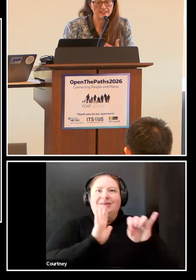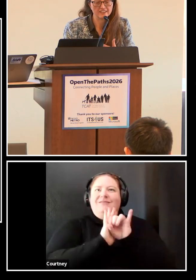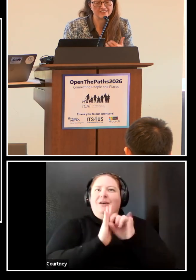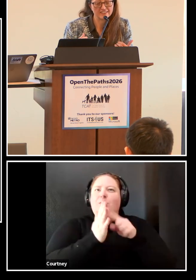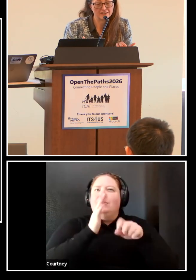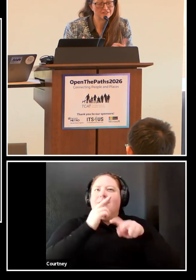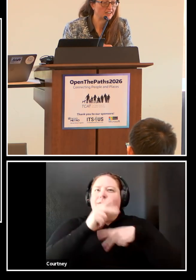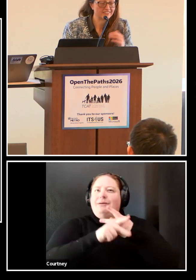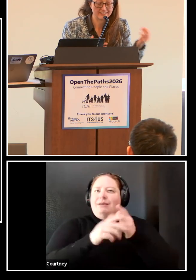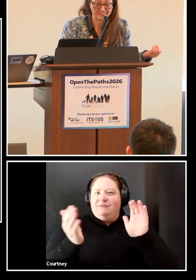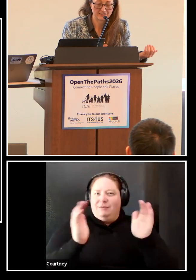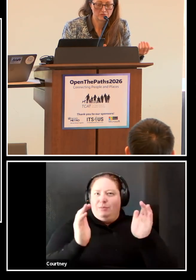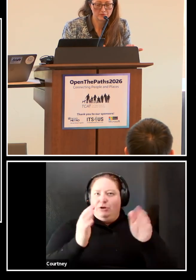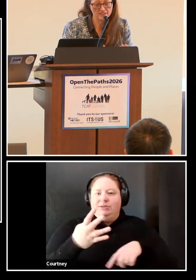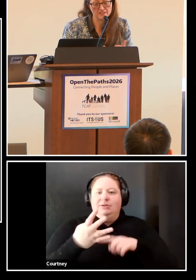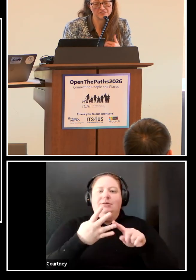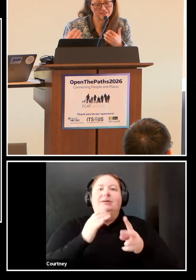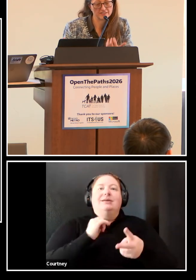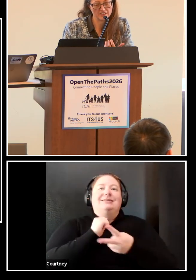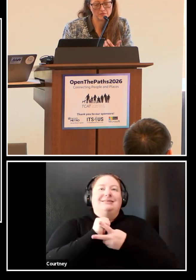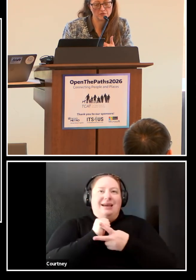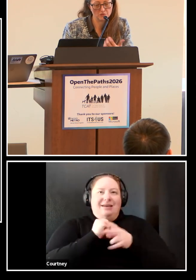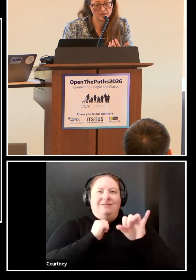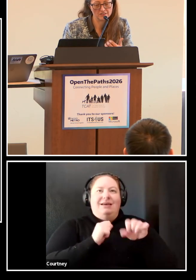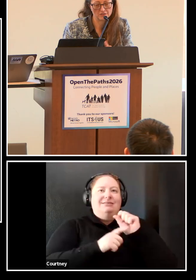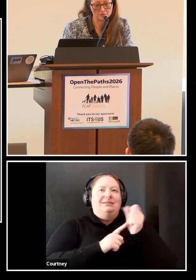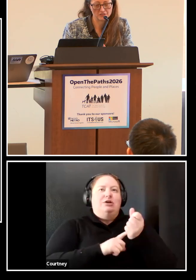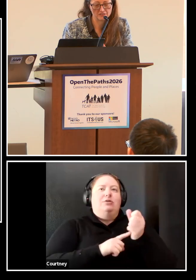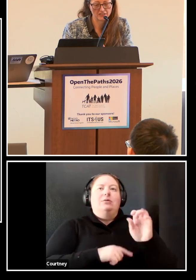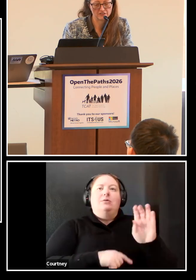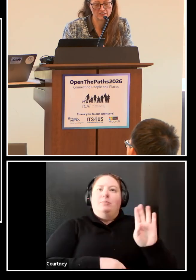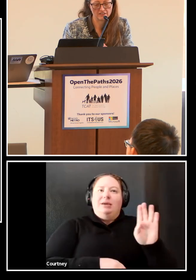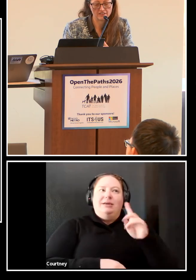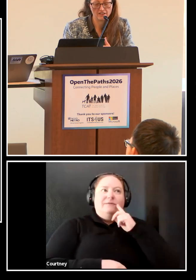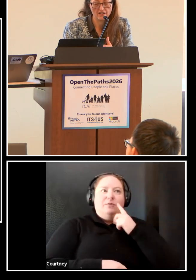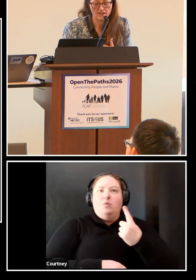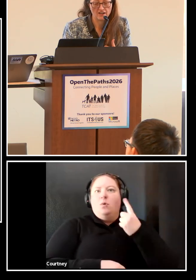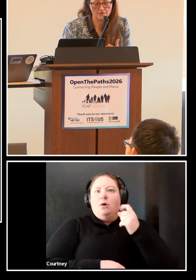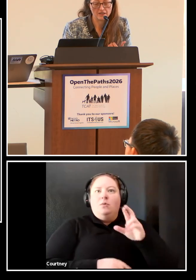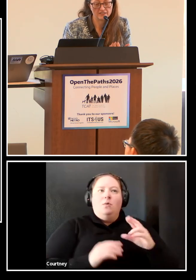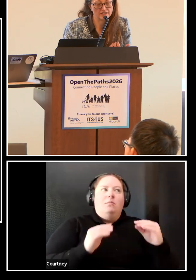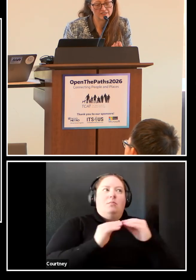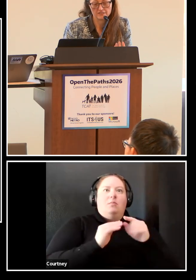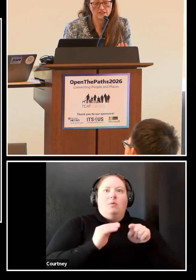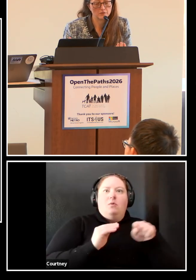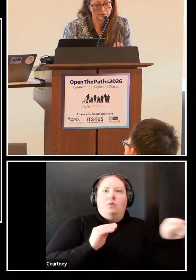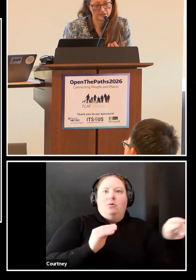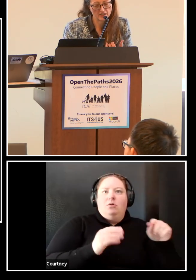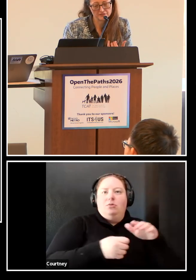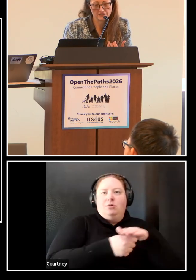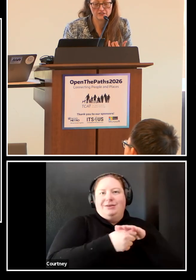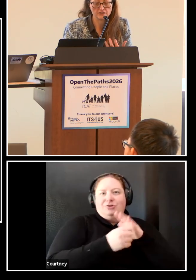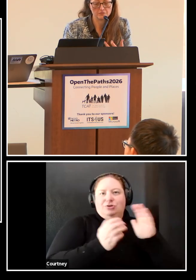and then save that scenario B for the same one or more locations. Um and then compare coverage